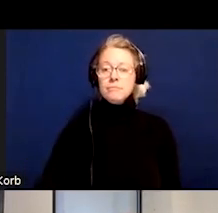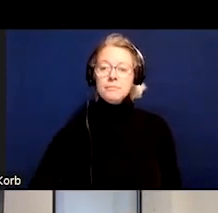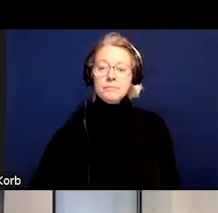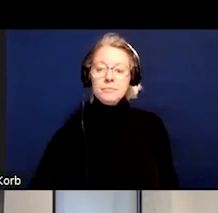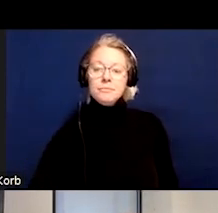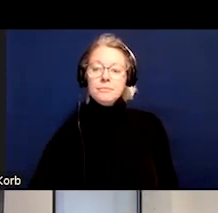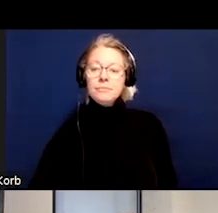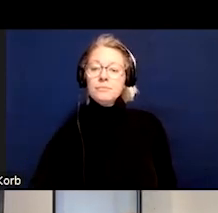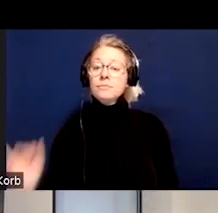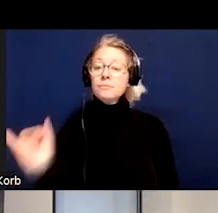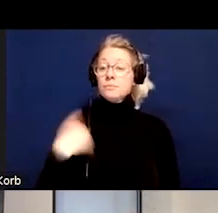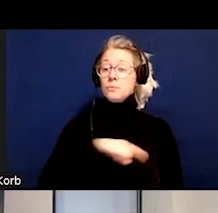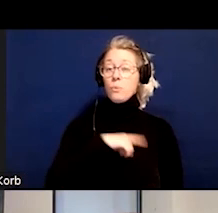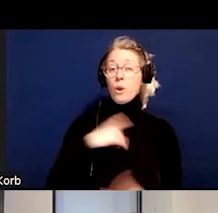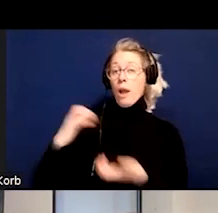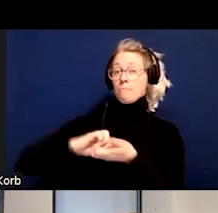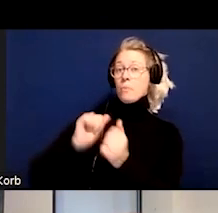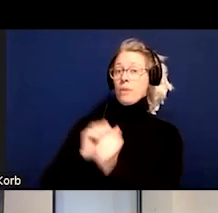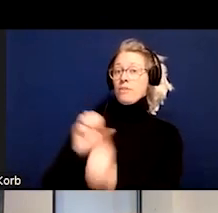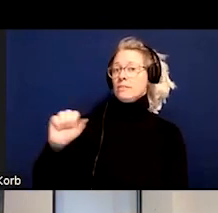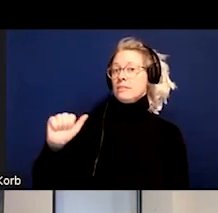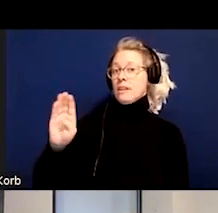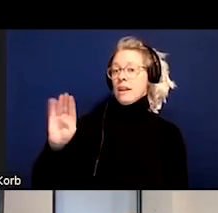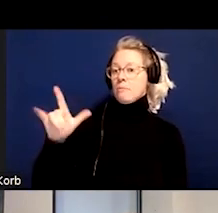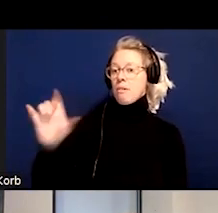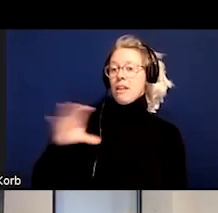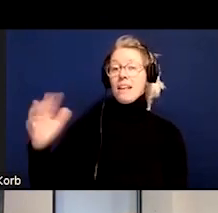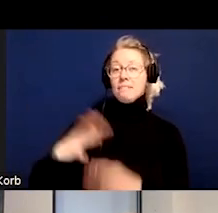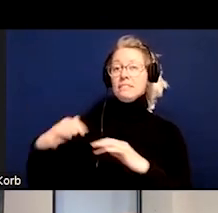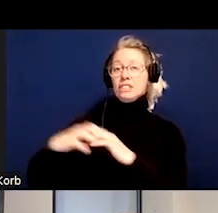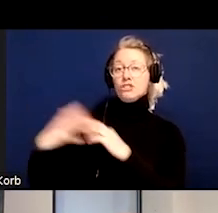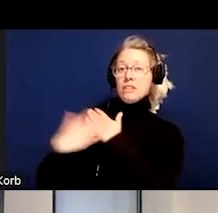and the Advisory Indigenous Advisory Group to guide our work on the Indigenous program